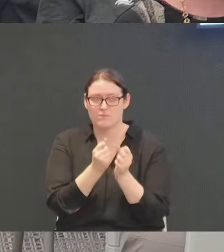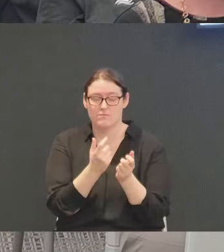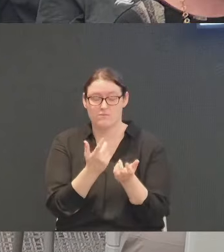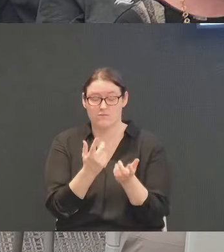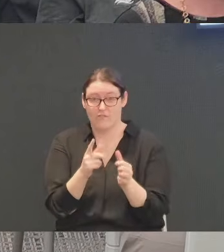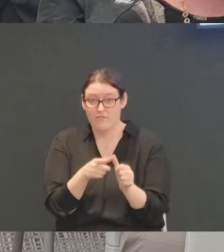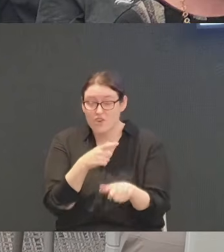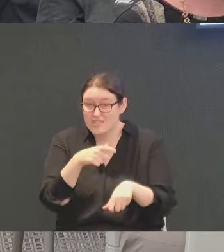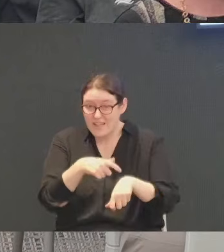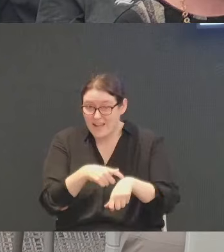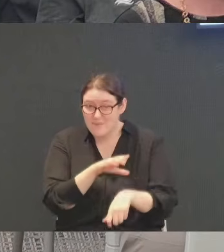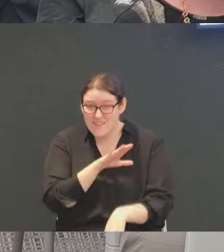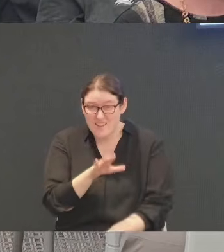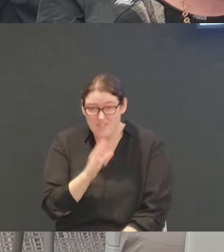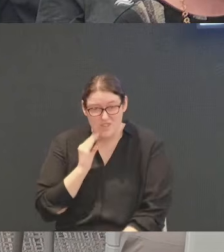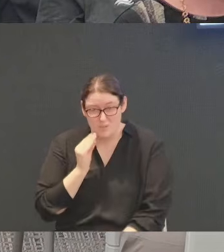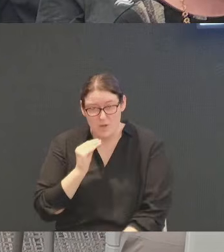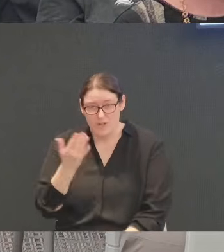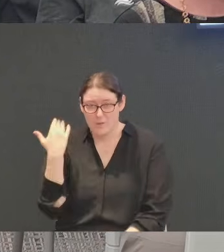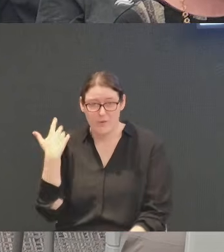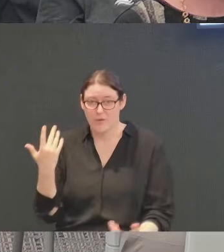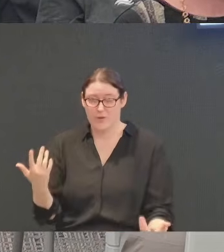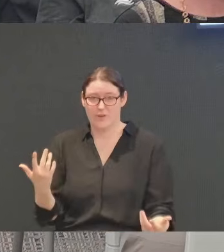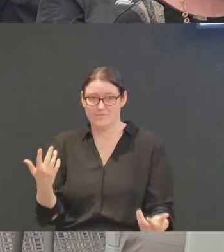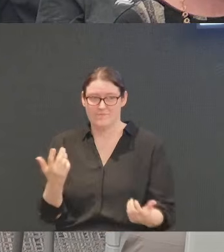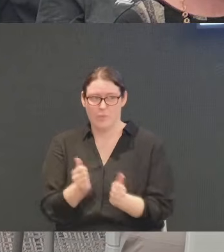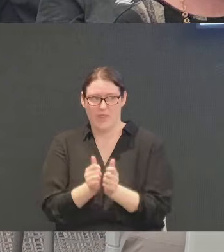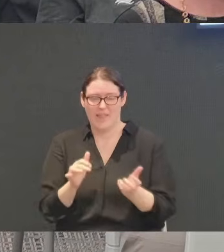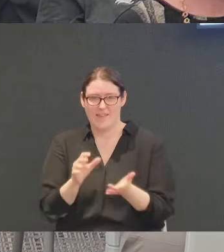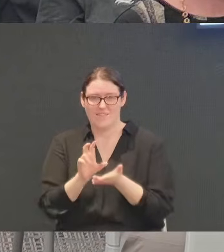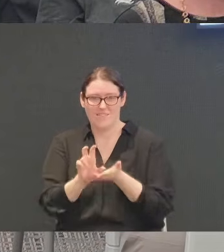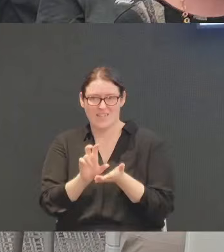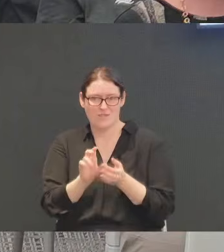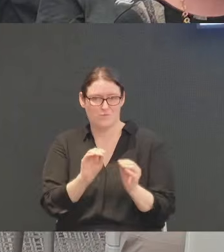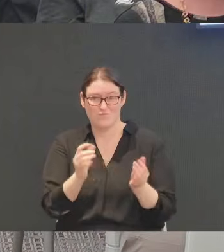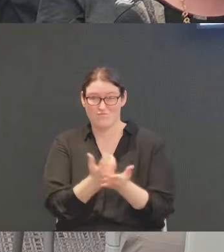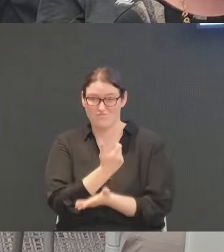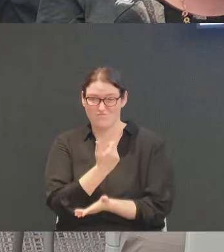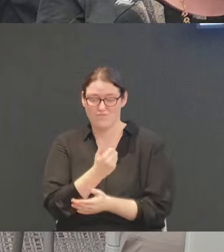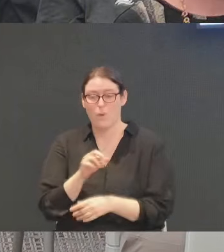have otherwise had the opportunity for. We also have many teens who get to attend formal dances